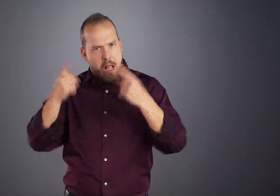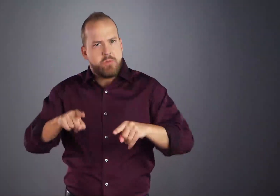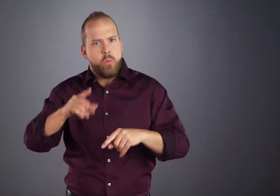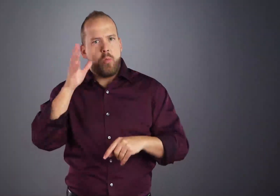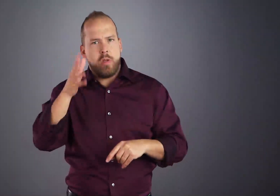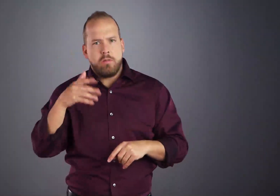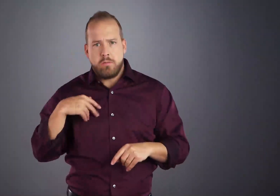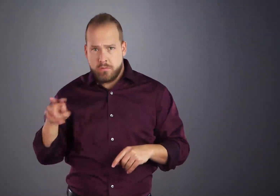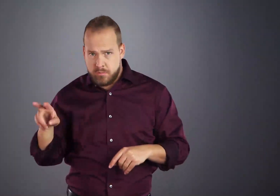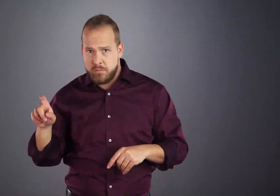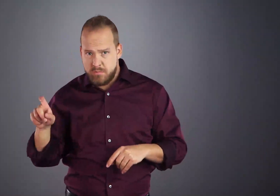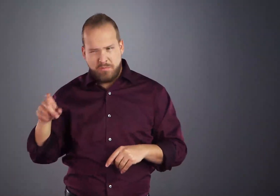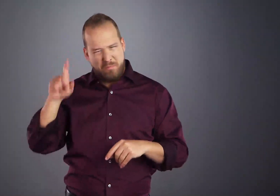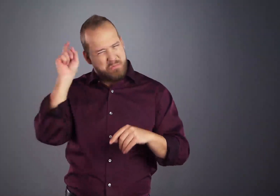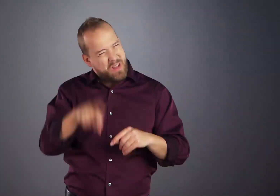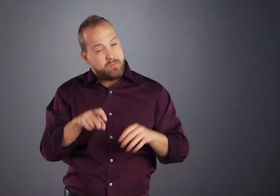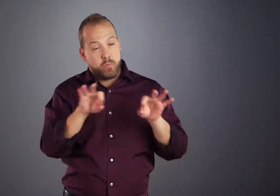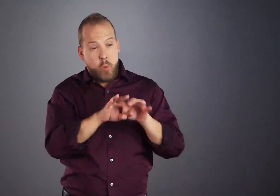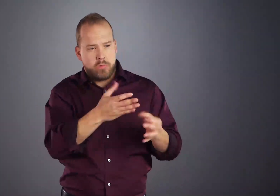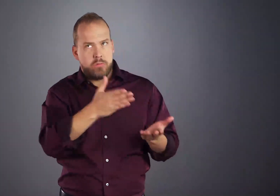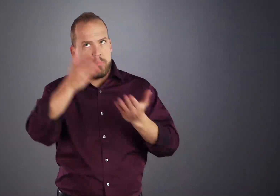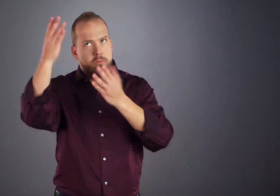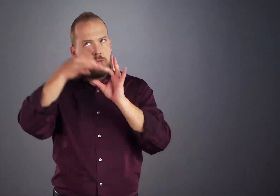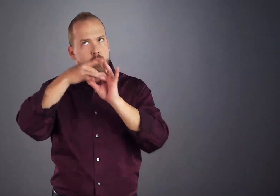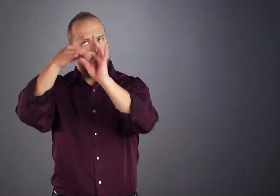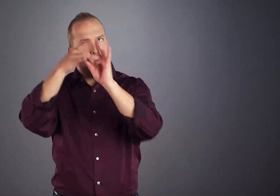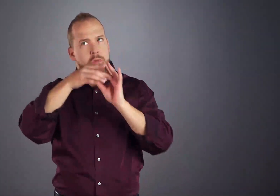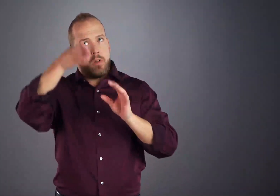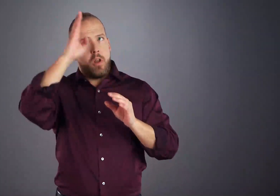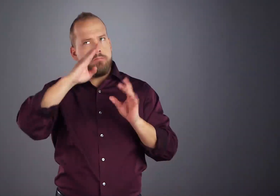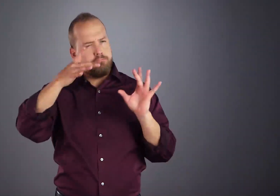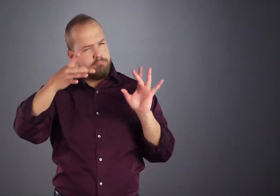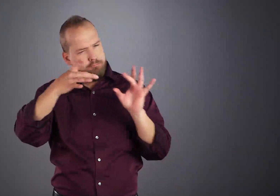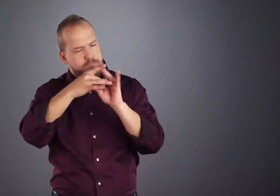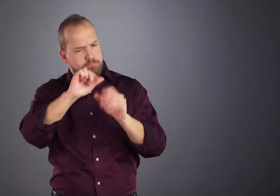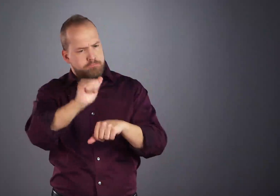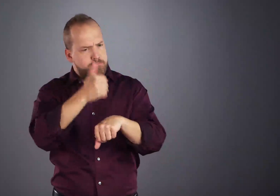I would enter upon a new relationship with my Creator;